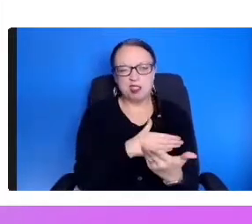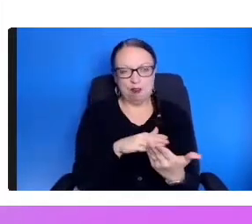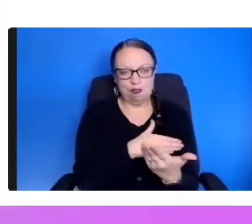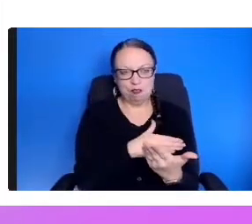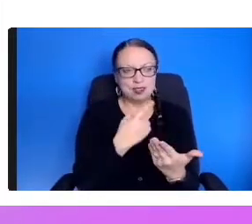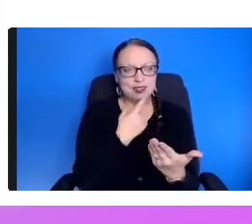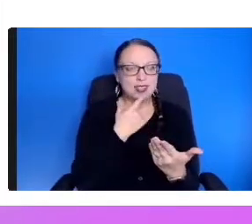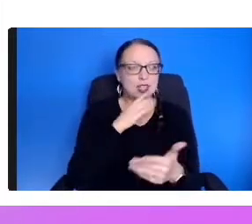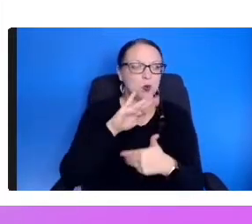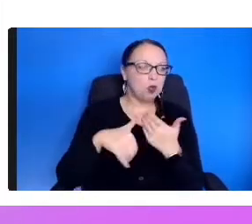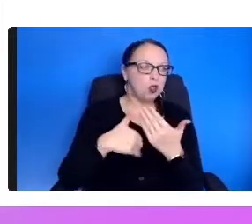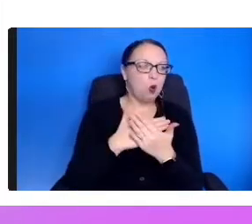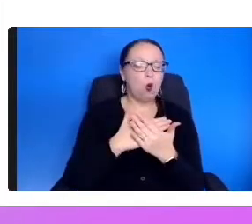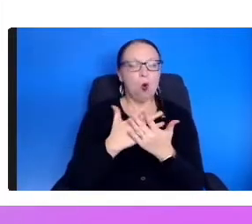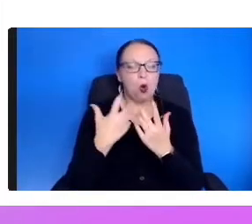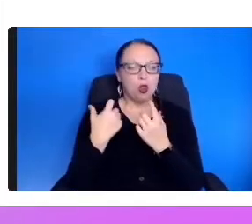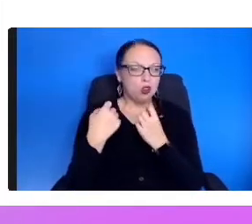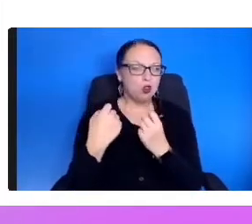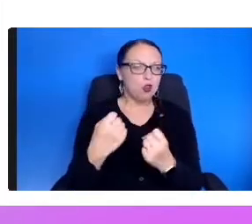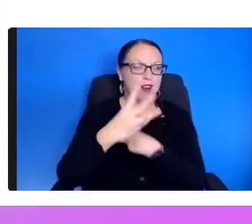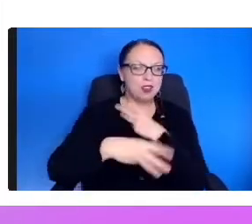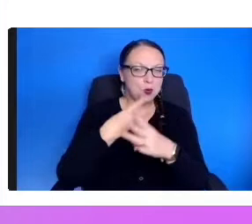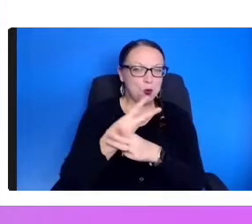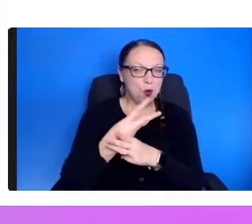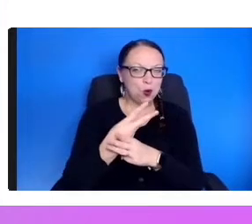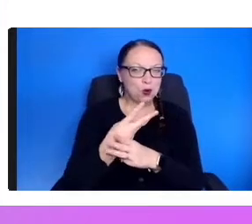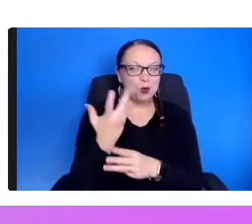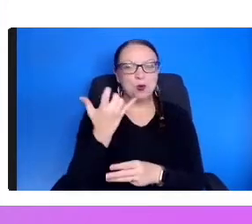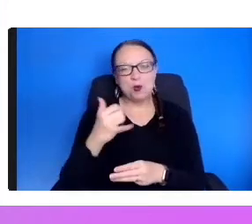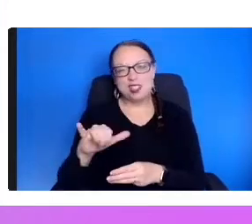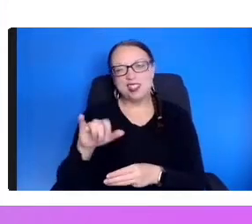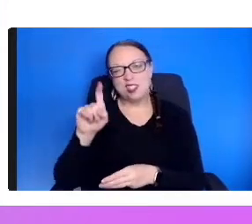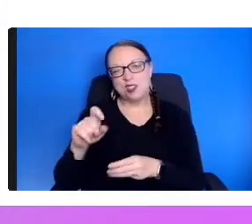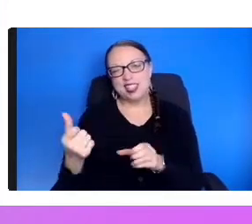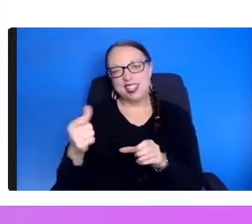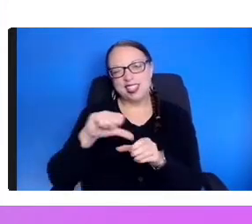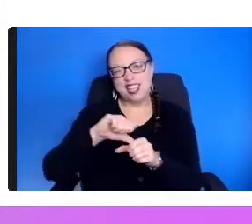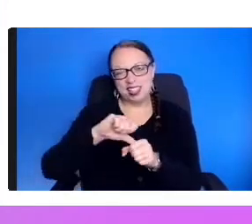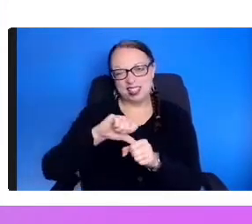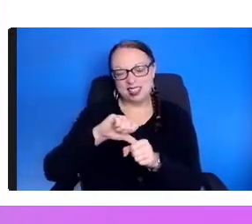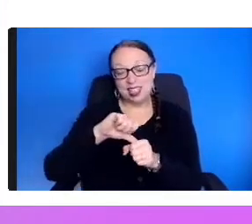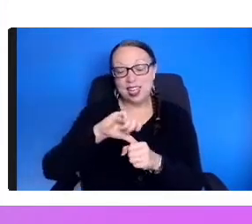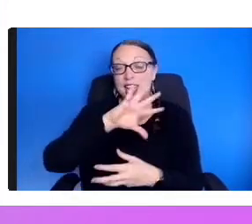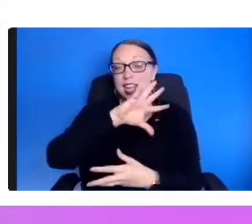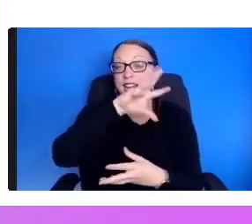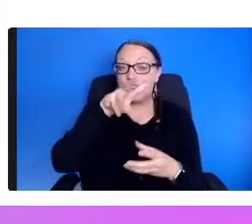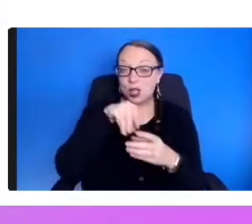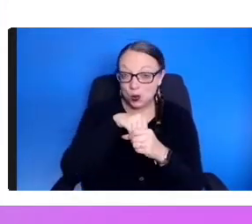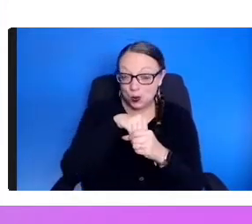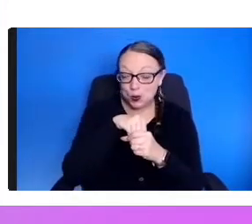with all the drive in the world you still need gas and inclusive insight is that gas that can fuel the design engine.